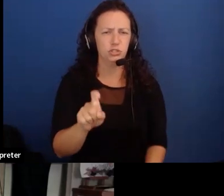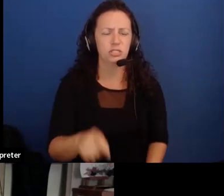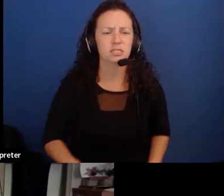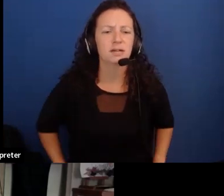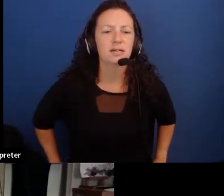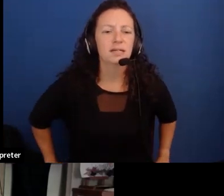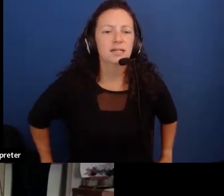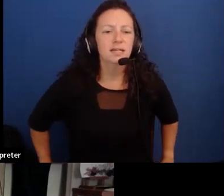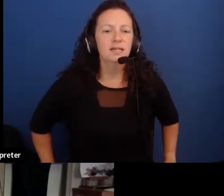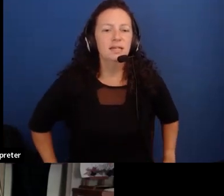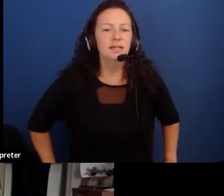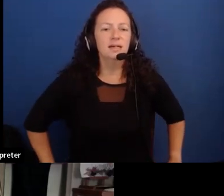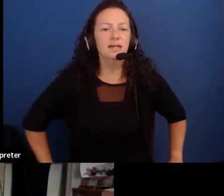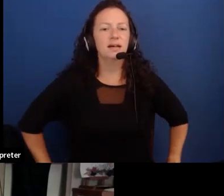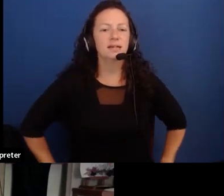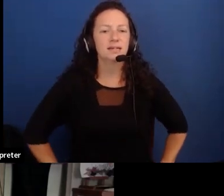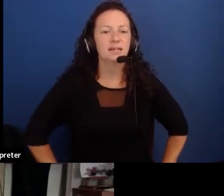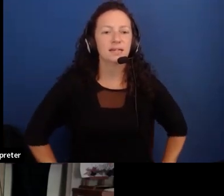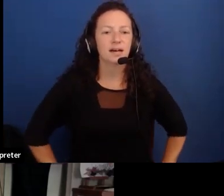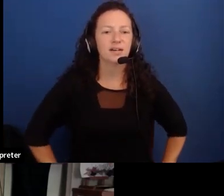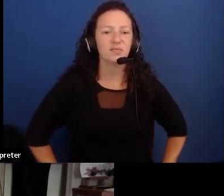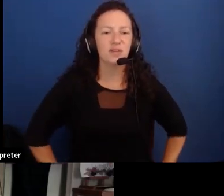Yeah.